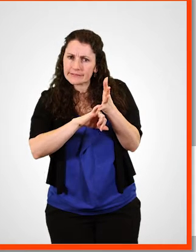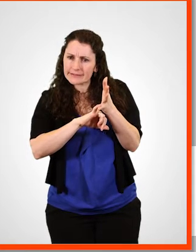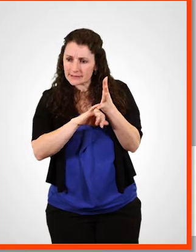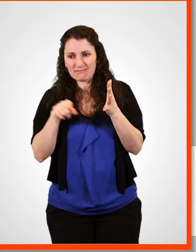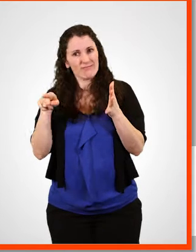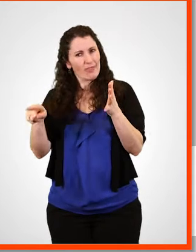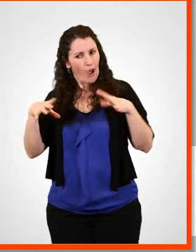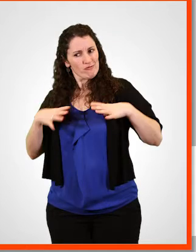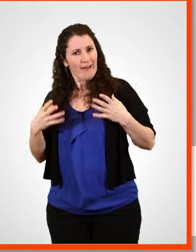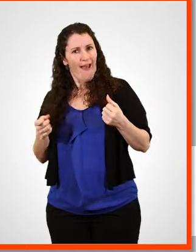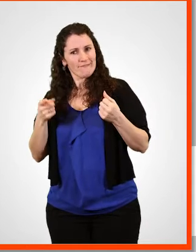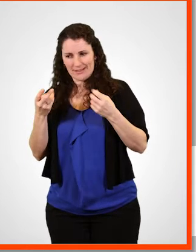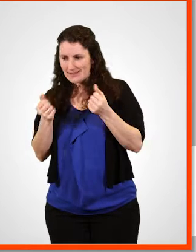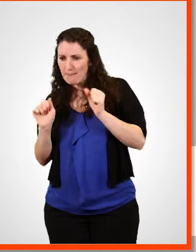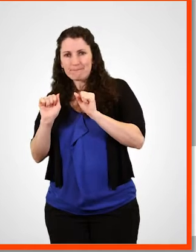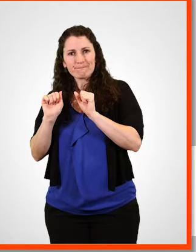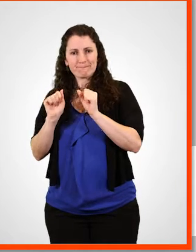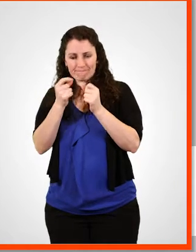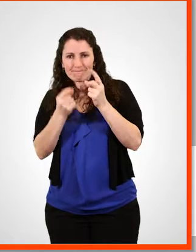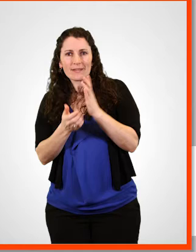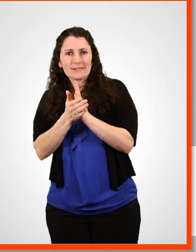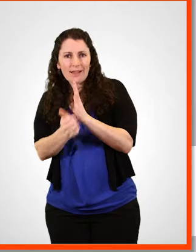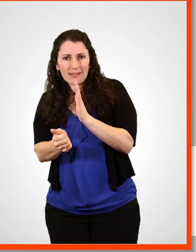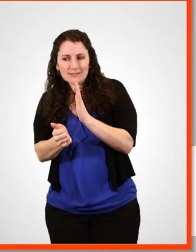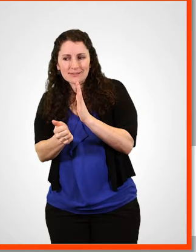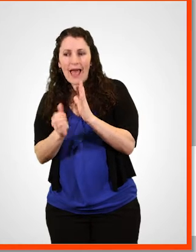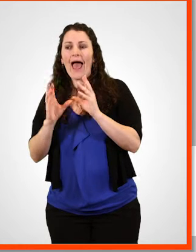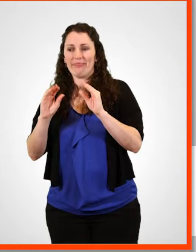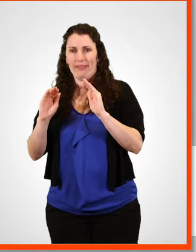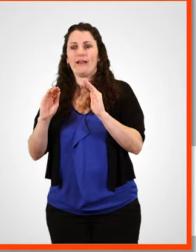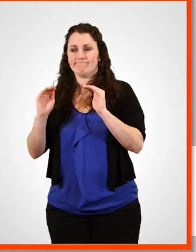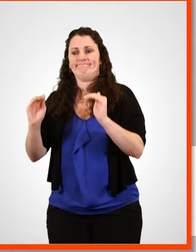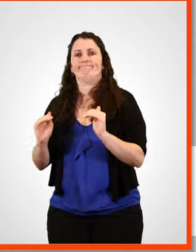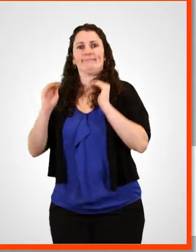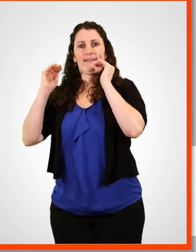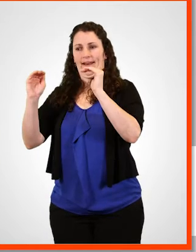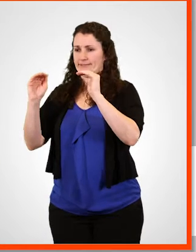already under their belt and then we take the next step where we're really systematically teaching them how to decode.